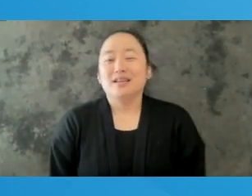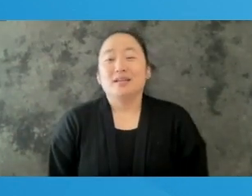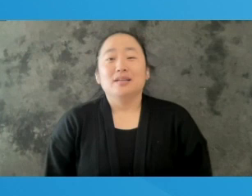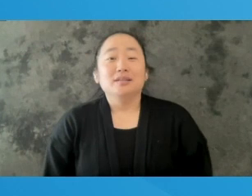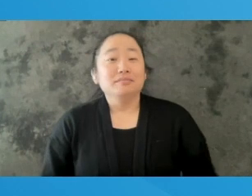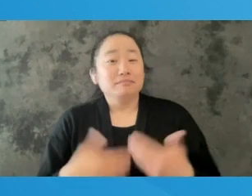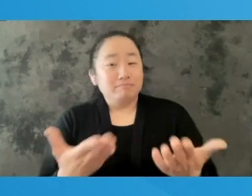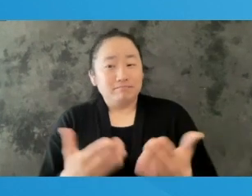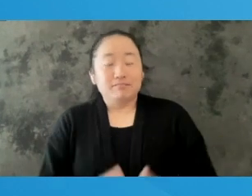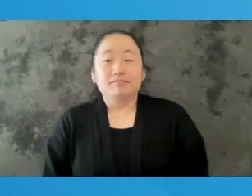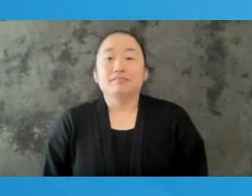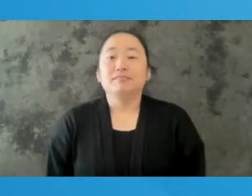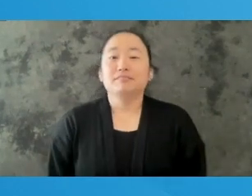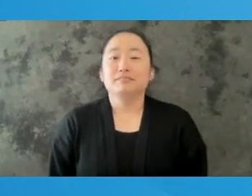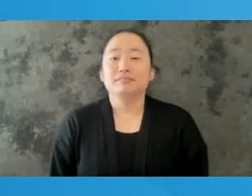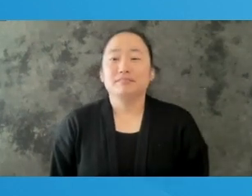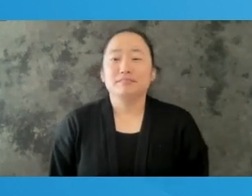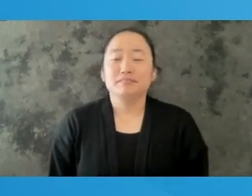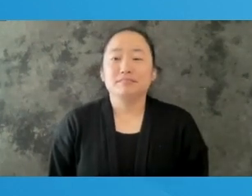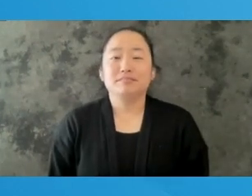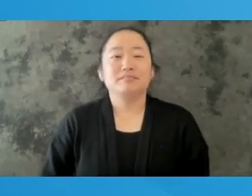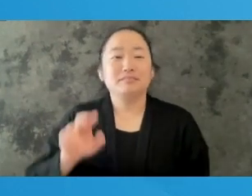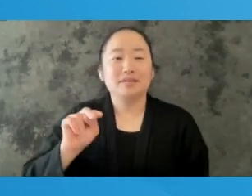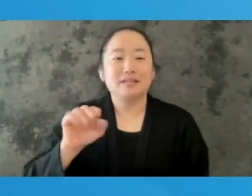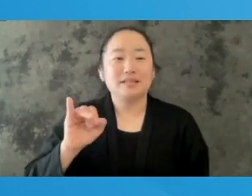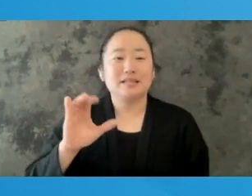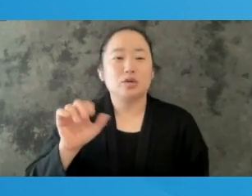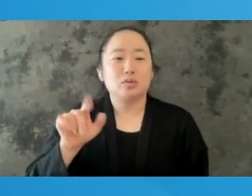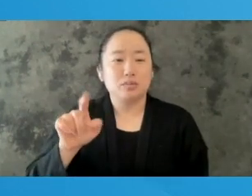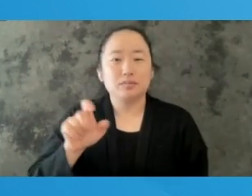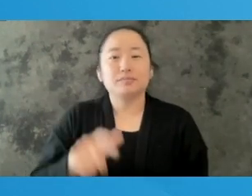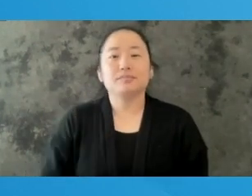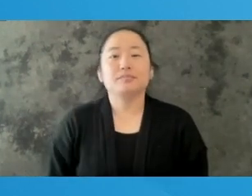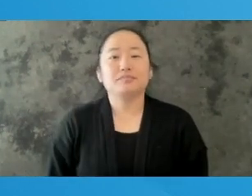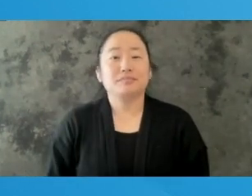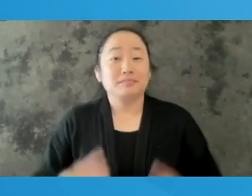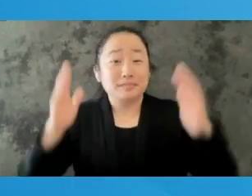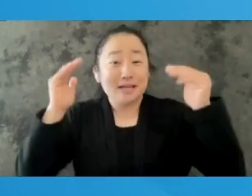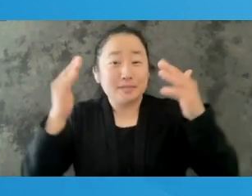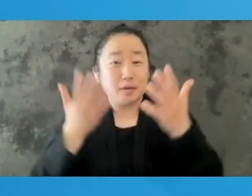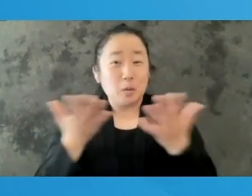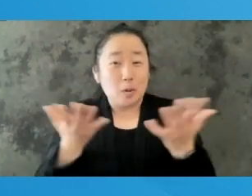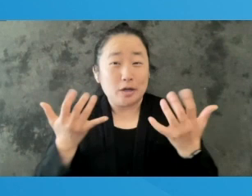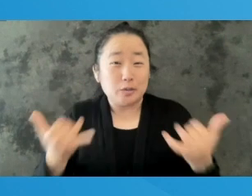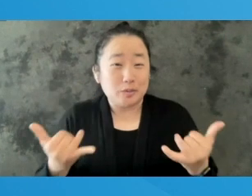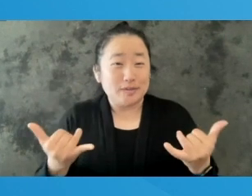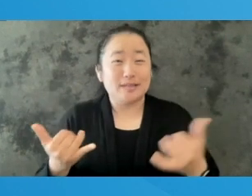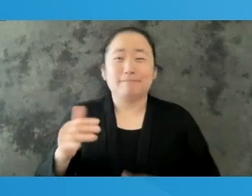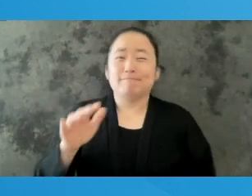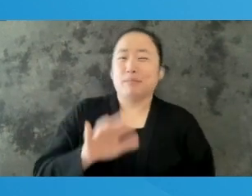So, what to expect today will be with each other for a little over 45 minutes.